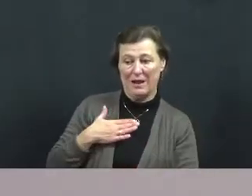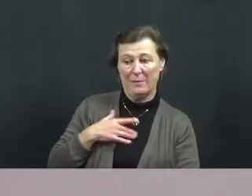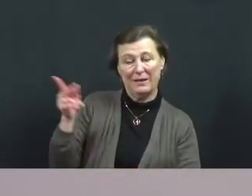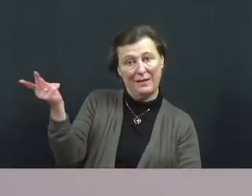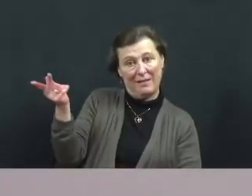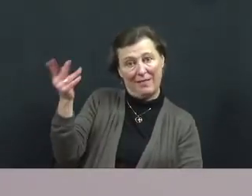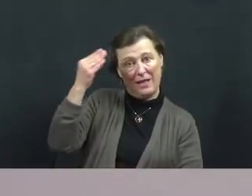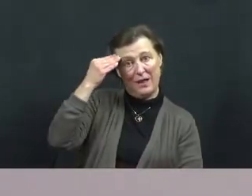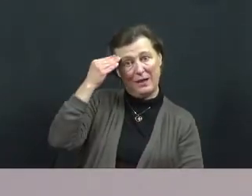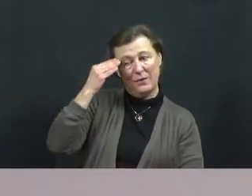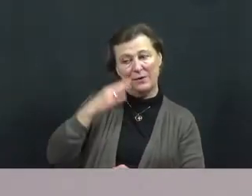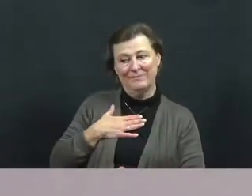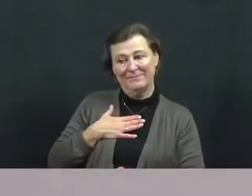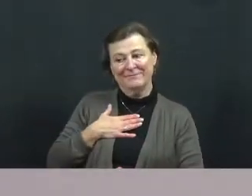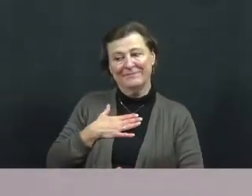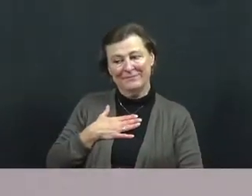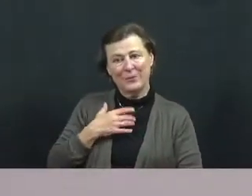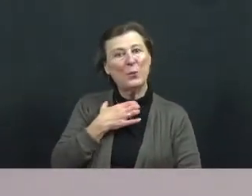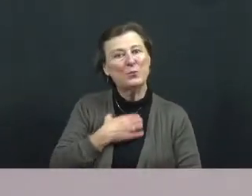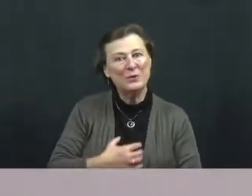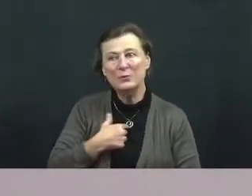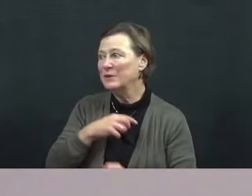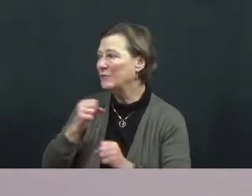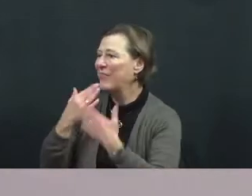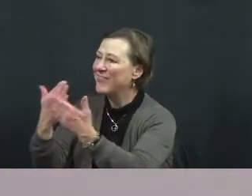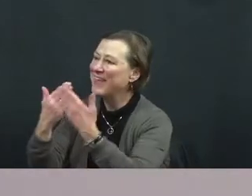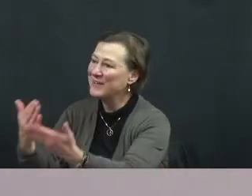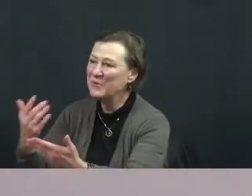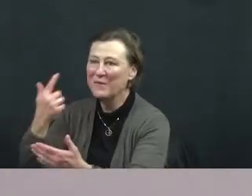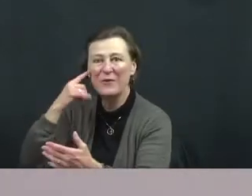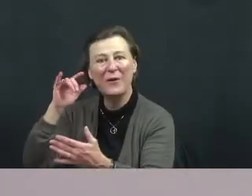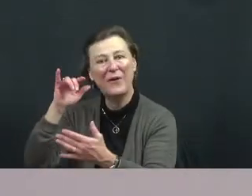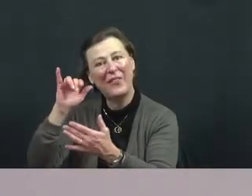And, we wish that we could have thanked them for their well wishes.